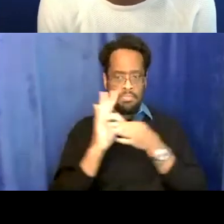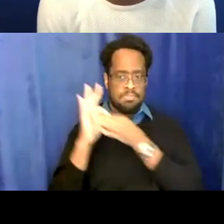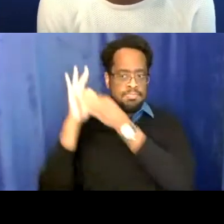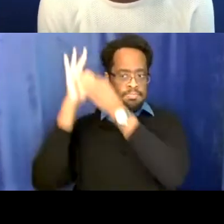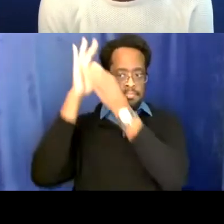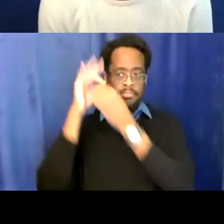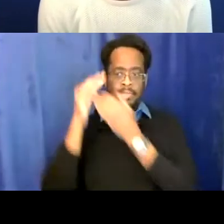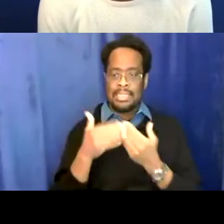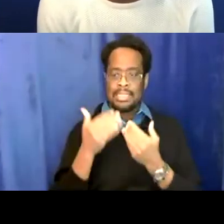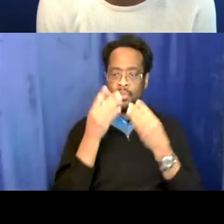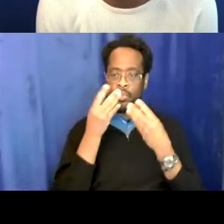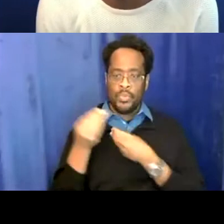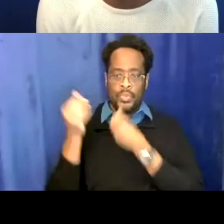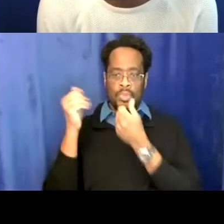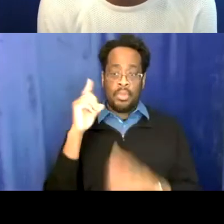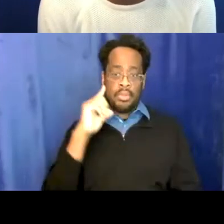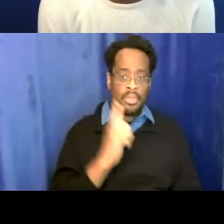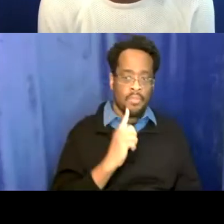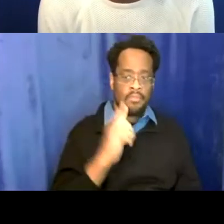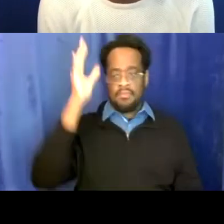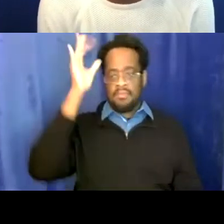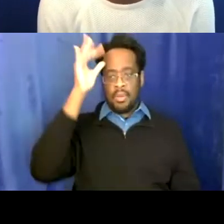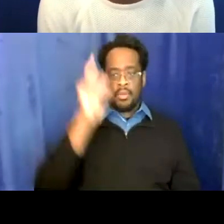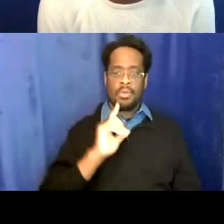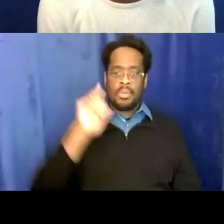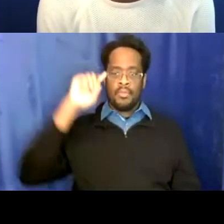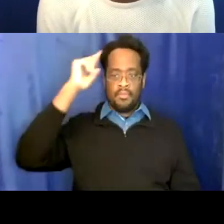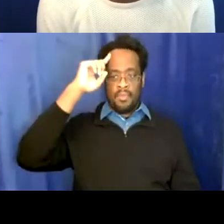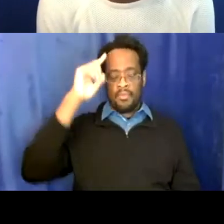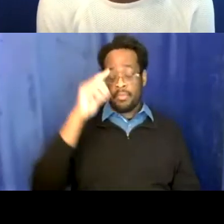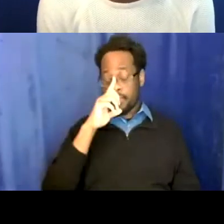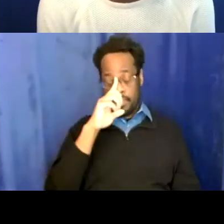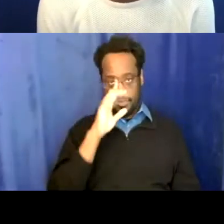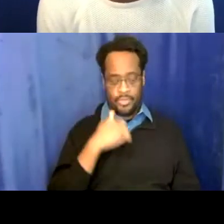um connections with family like if you have a deaf father, and the "father"